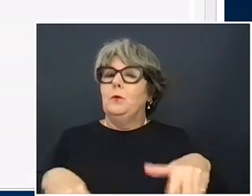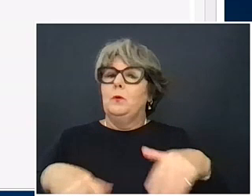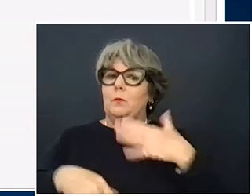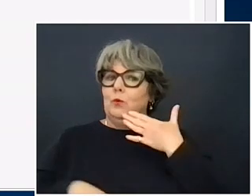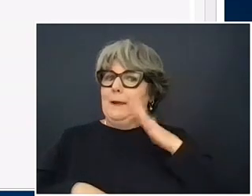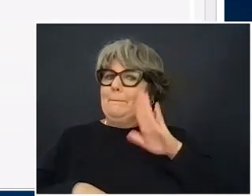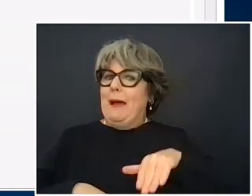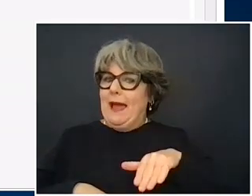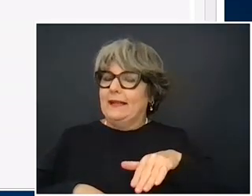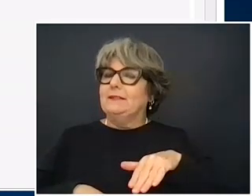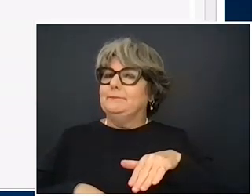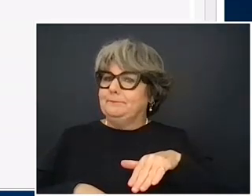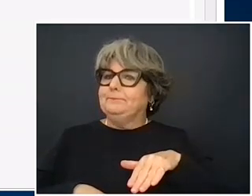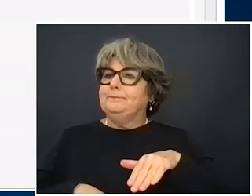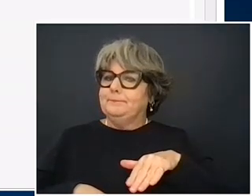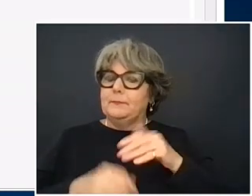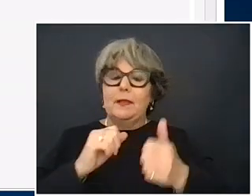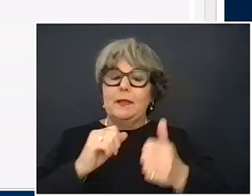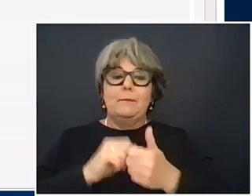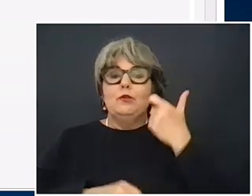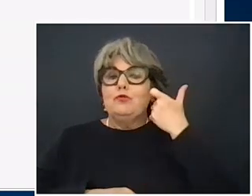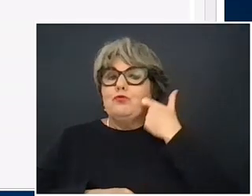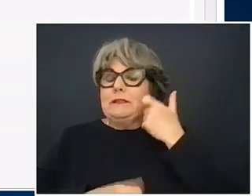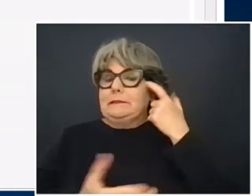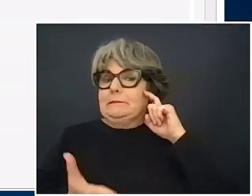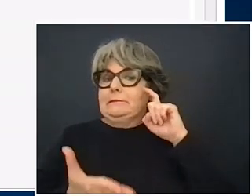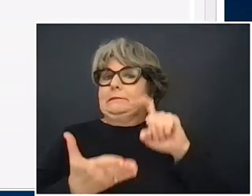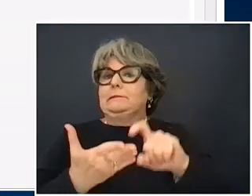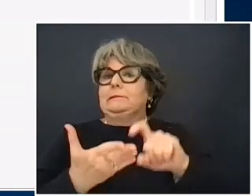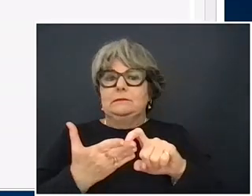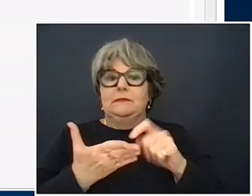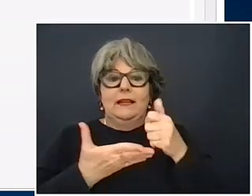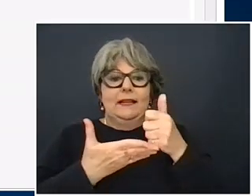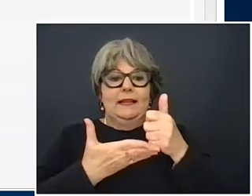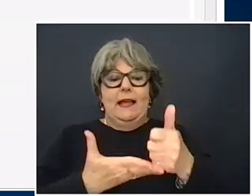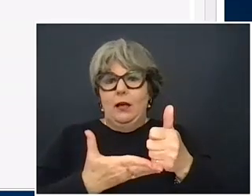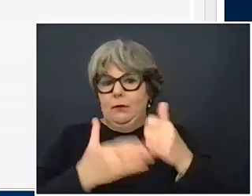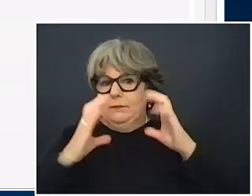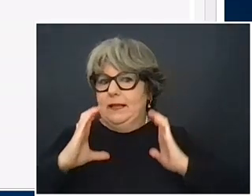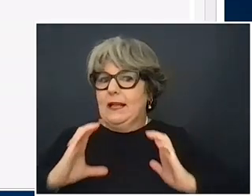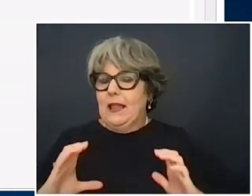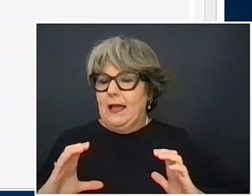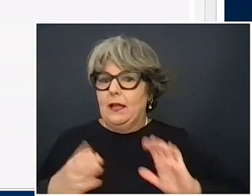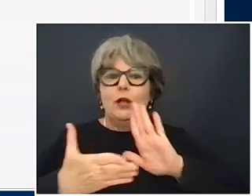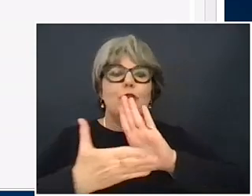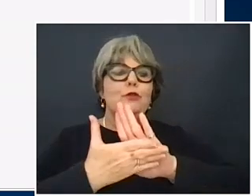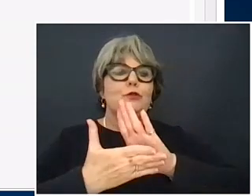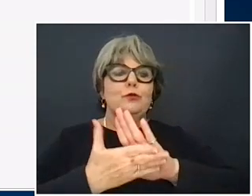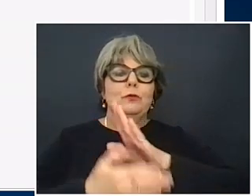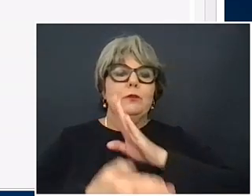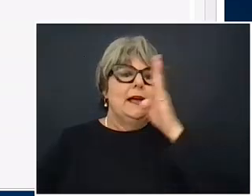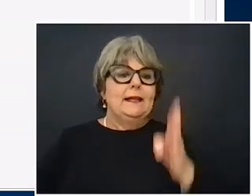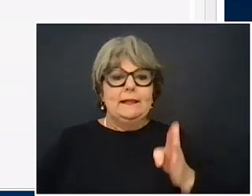And the most recent one that I've seen and helped a client with, the school had never taught that program before, it didn't have